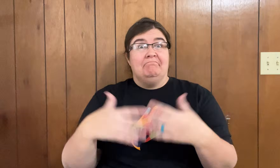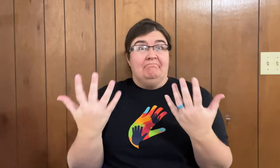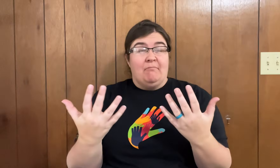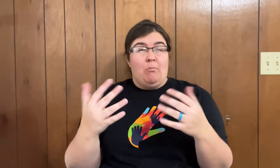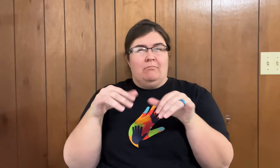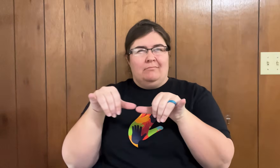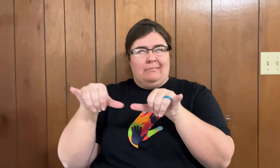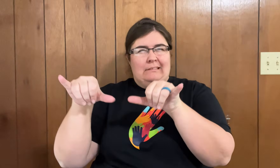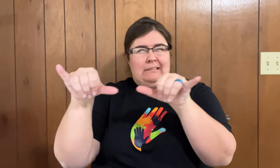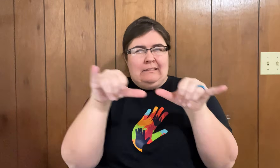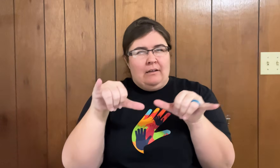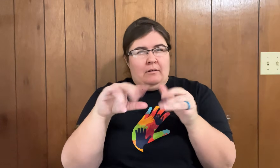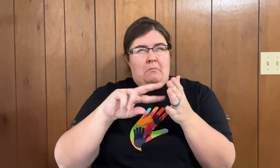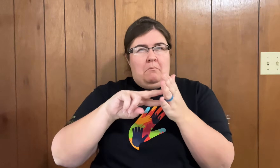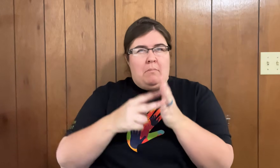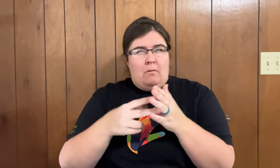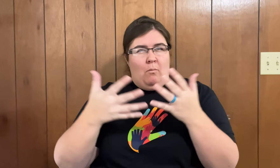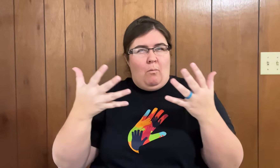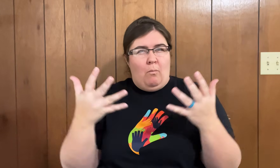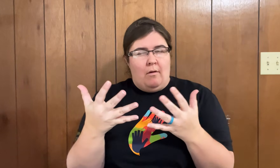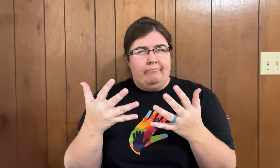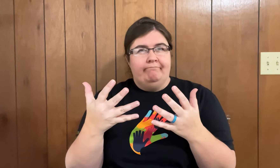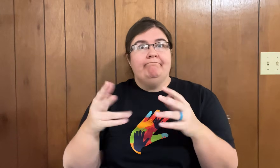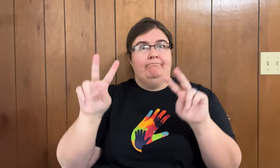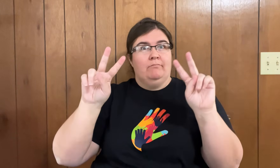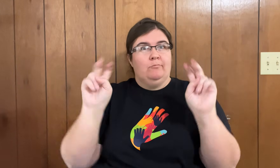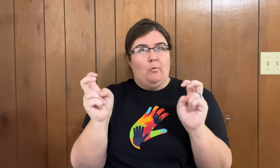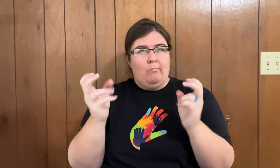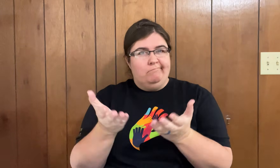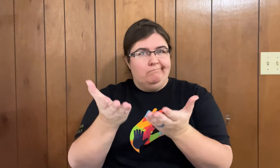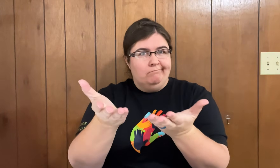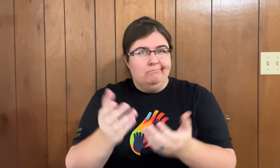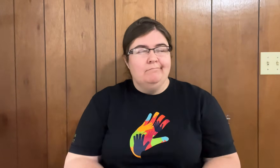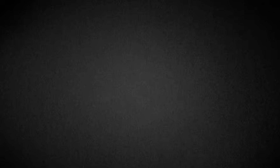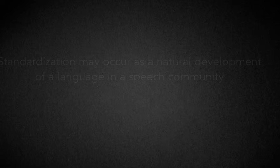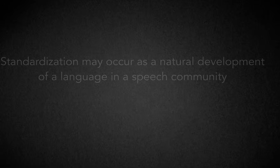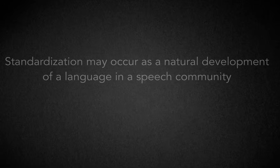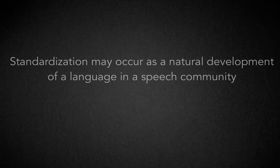So what does "standardization" mean? Let's read this quote first: